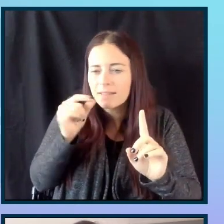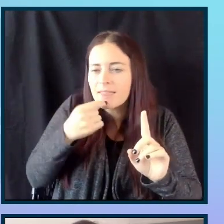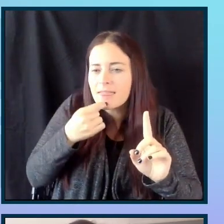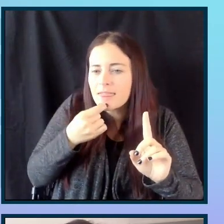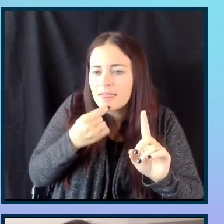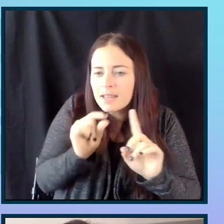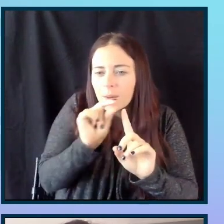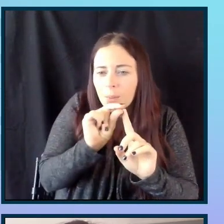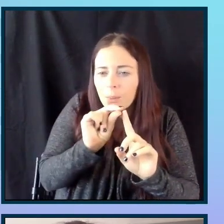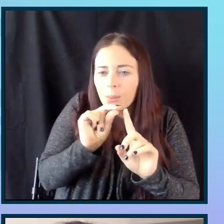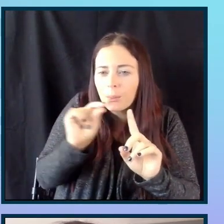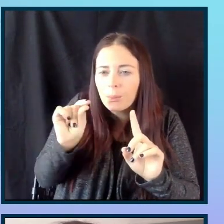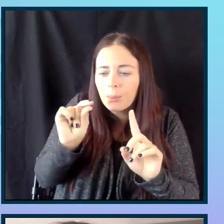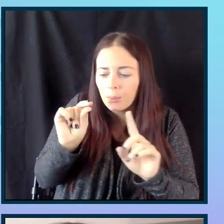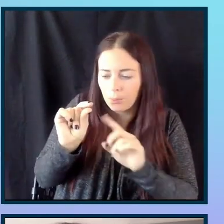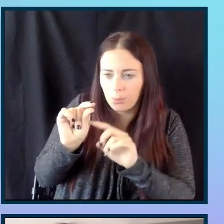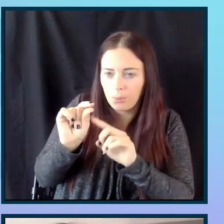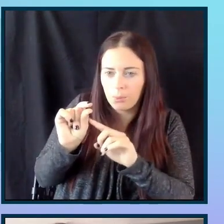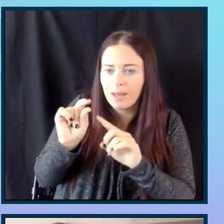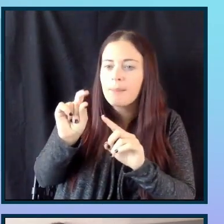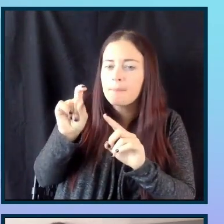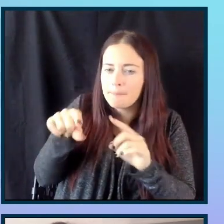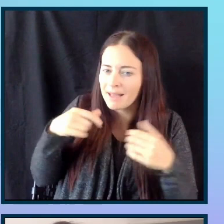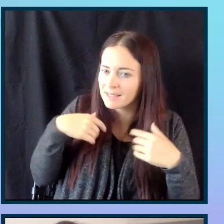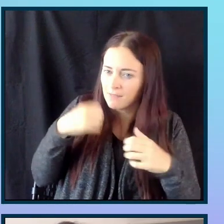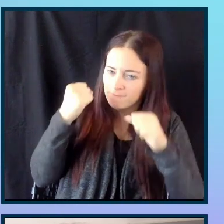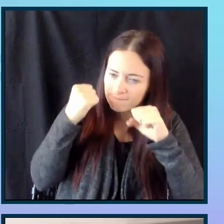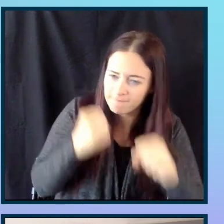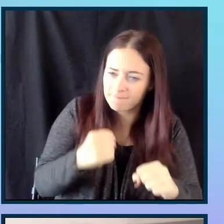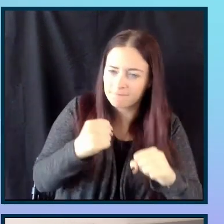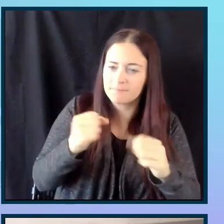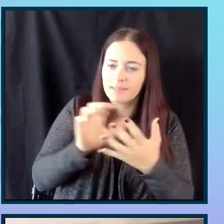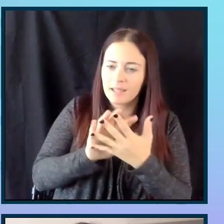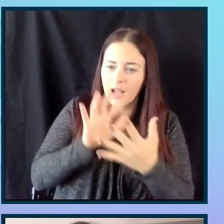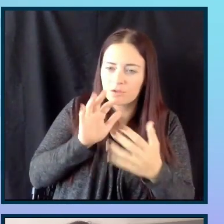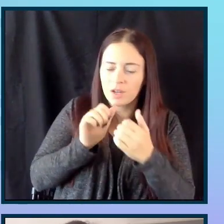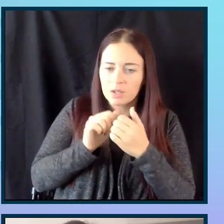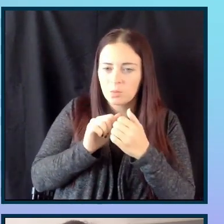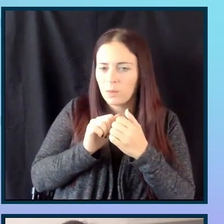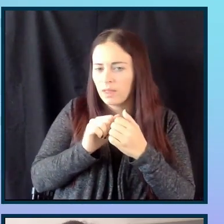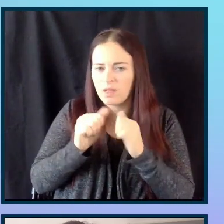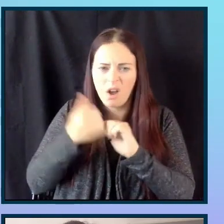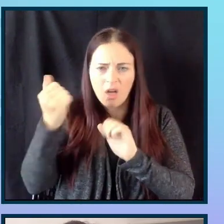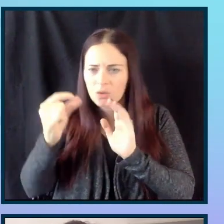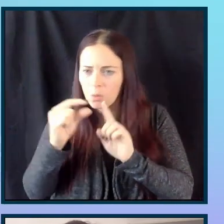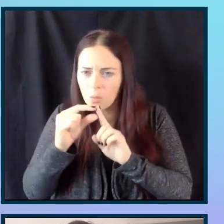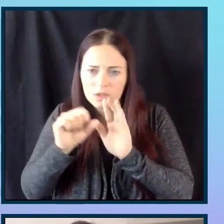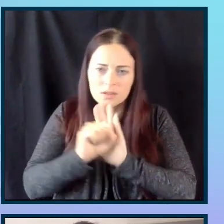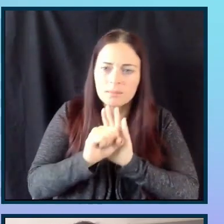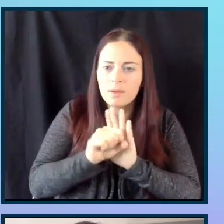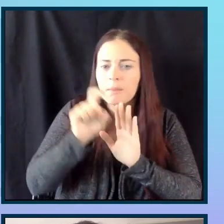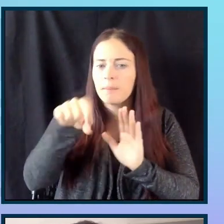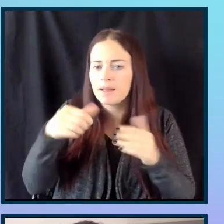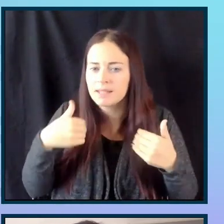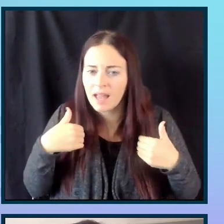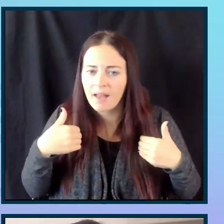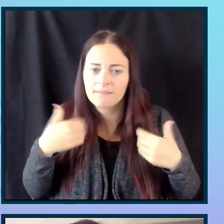that focus indicator needs to have sufficient contrast with the surroundings. My screen, there are a number of blue buttons,